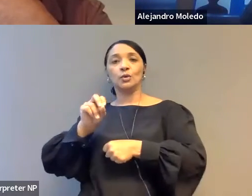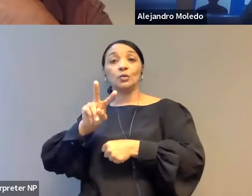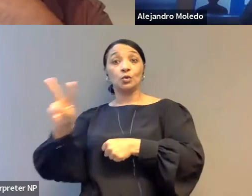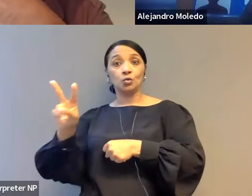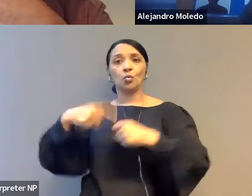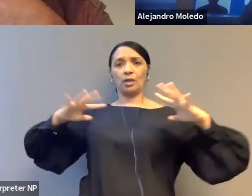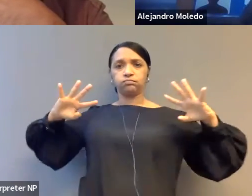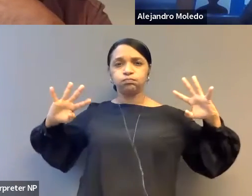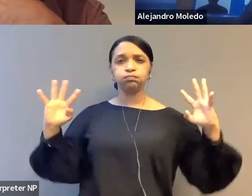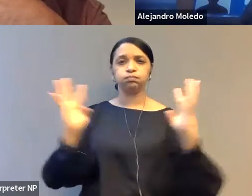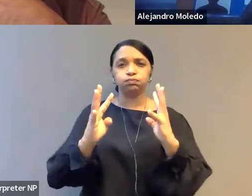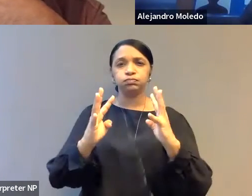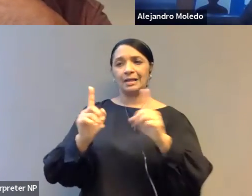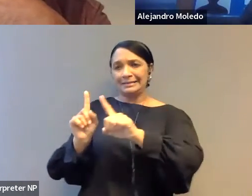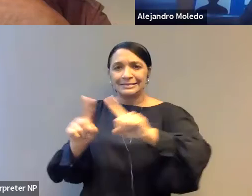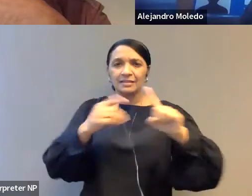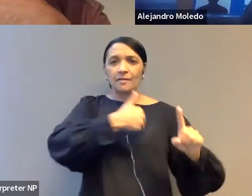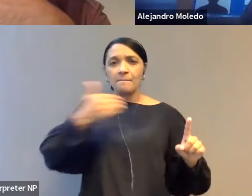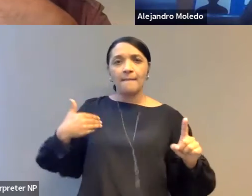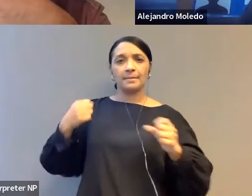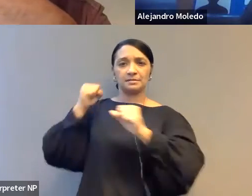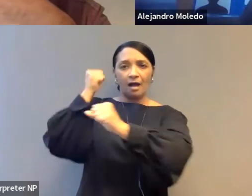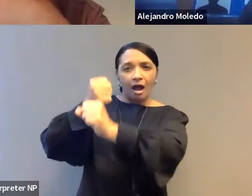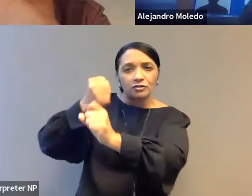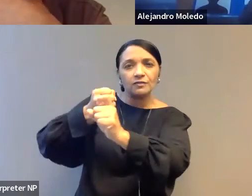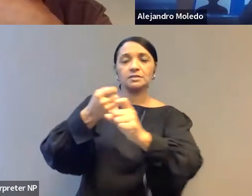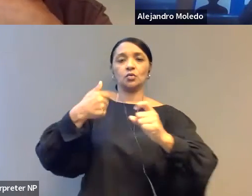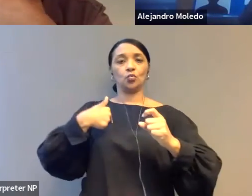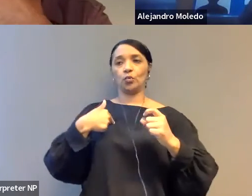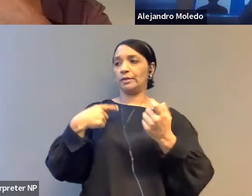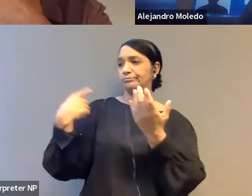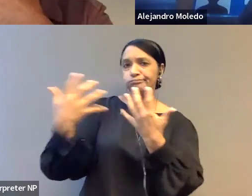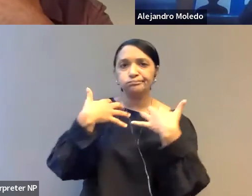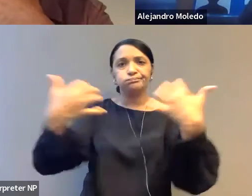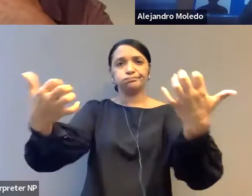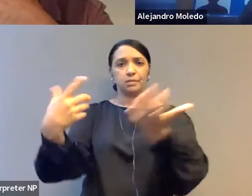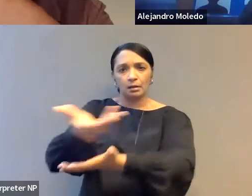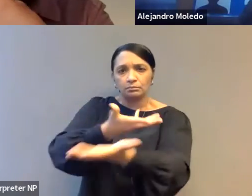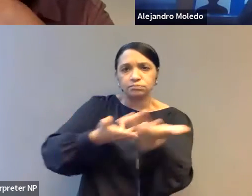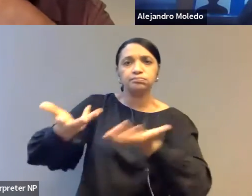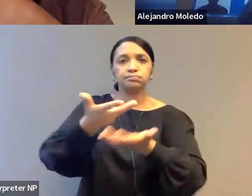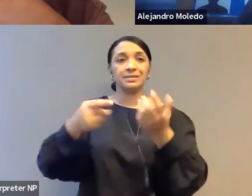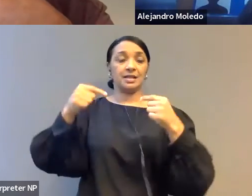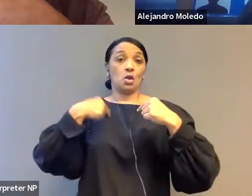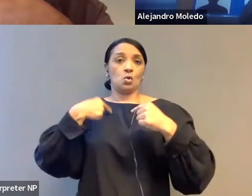with all our members and activists, and we discussed our position, which is the basis of our advocacy.